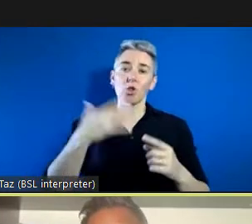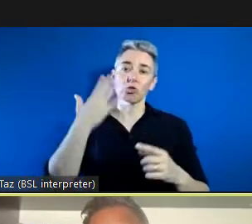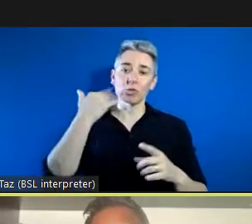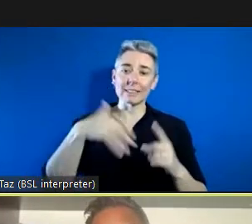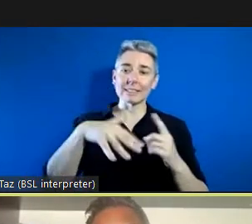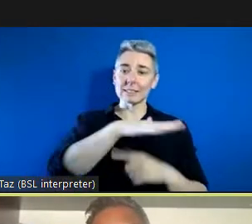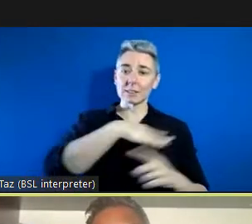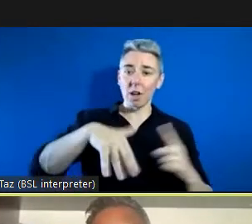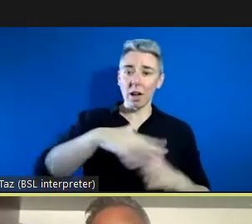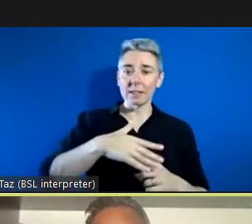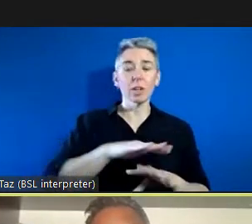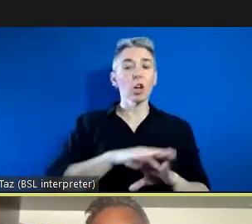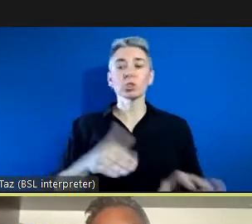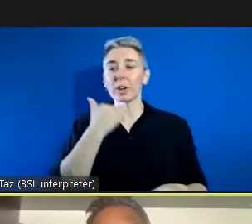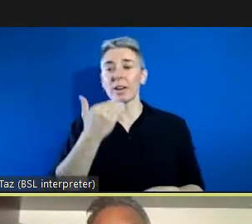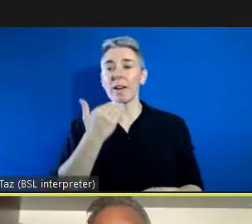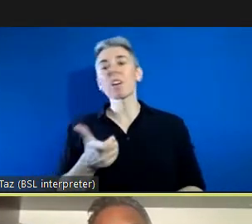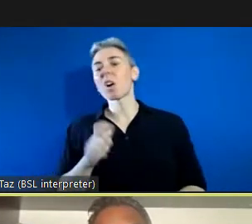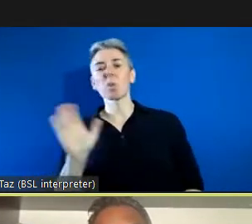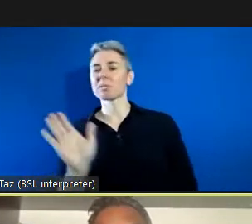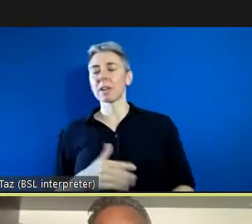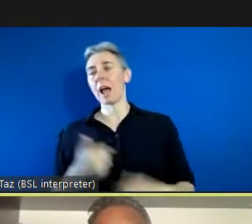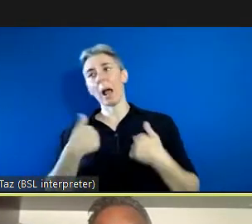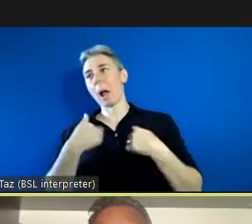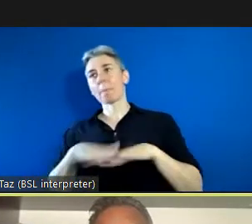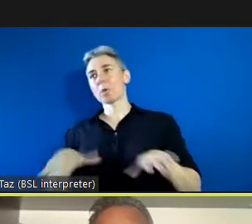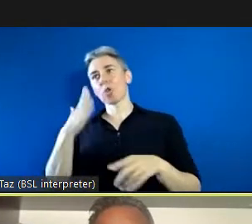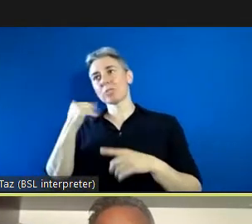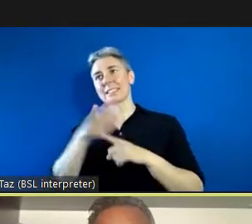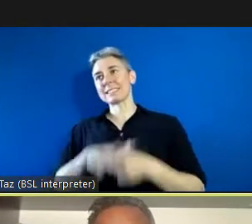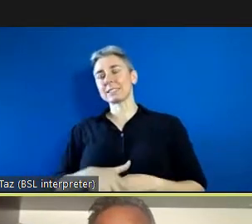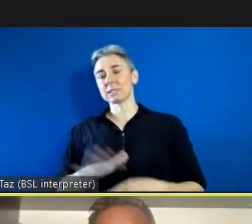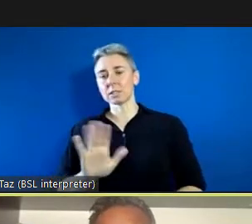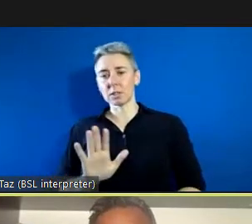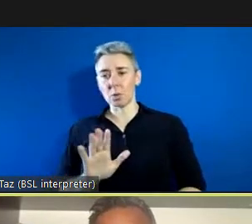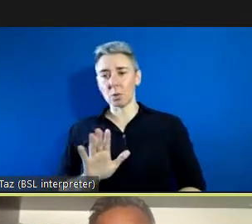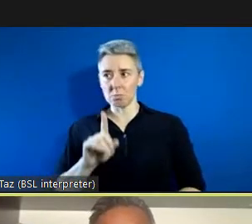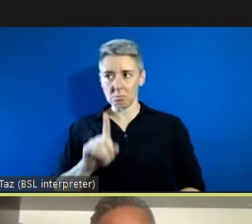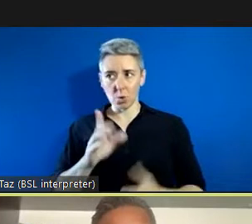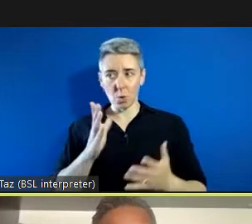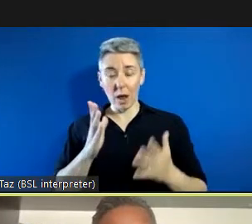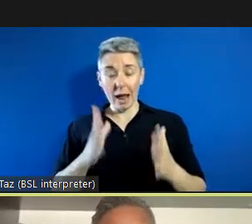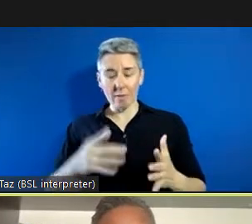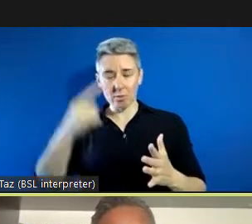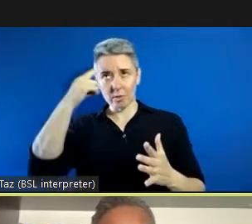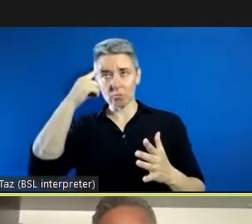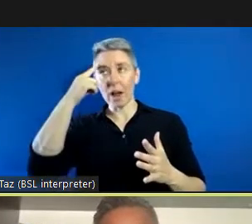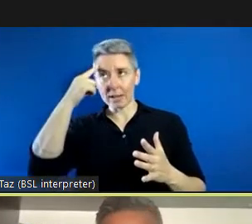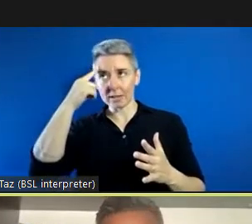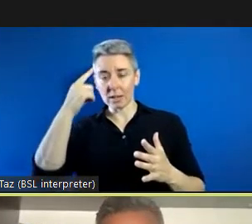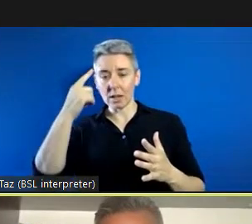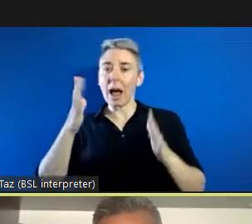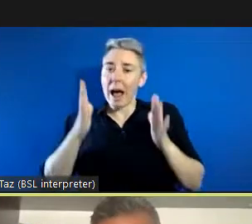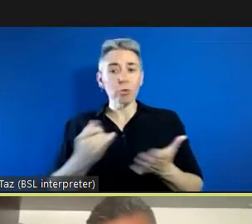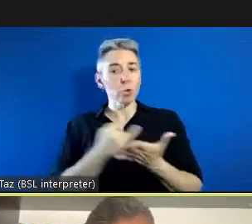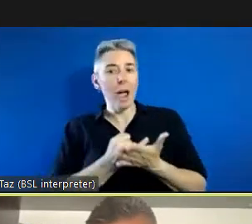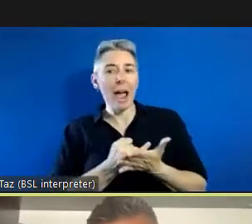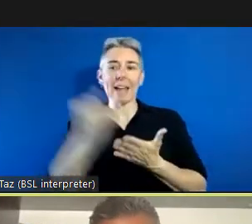is not enough not to be a racist. You have to be anti-racist”. Our student body is going to do that